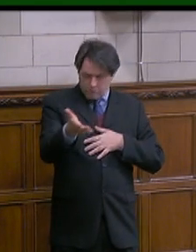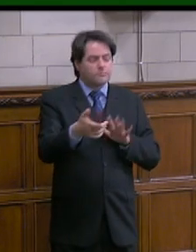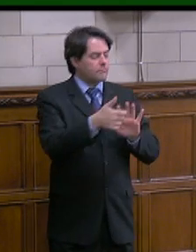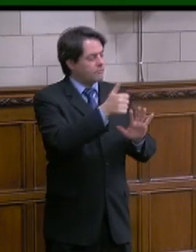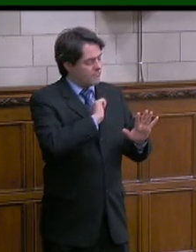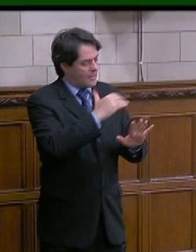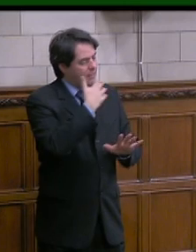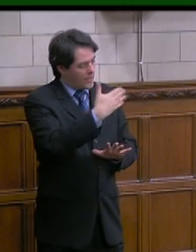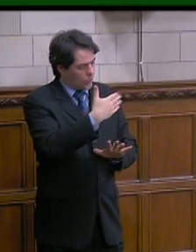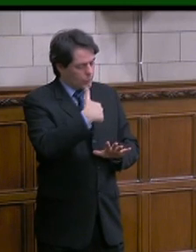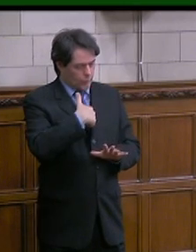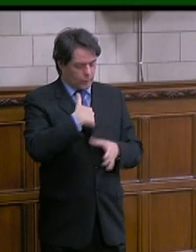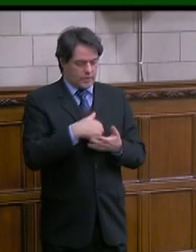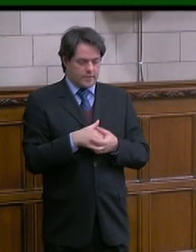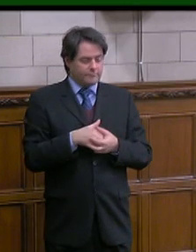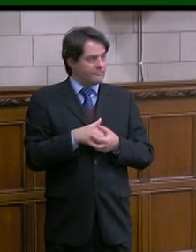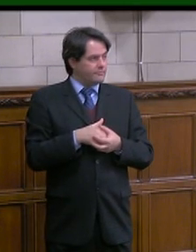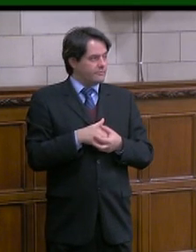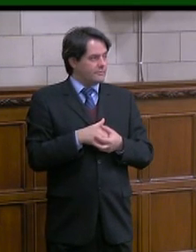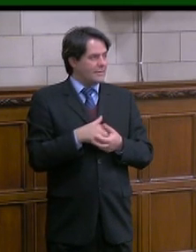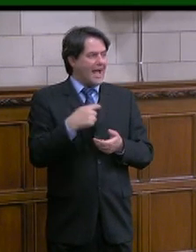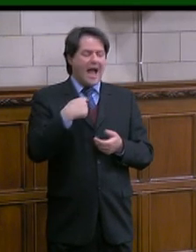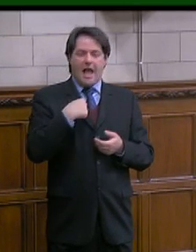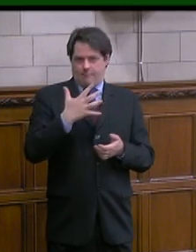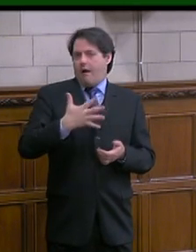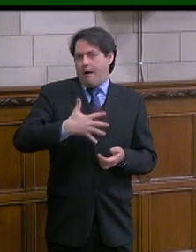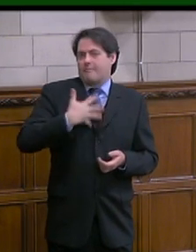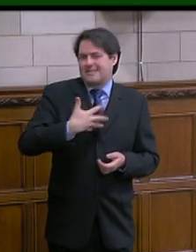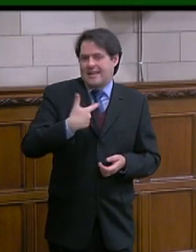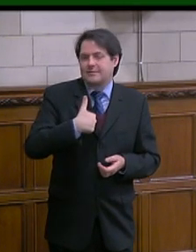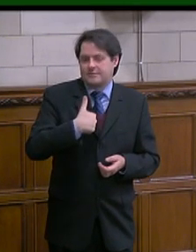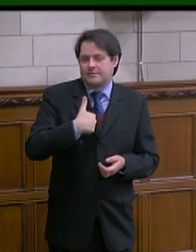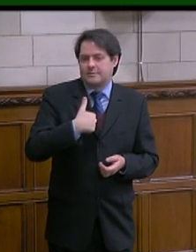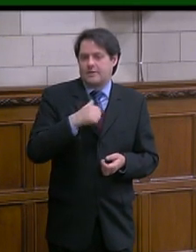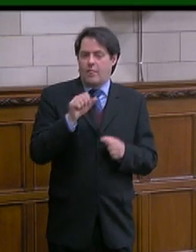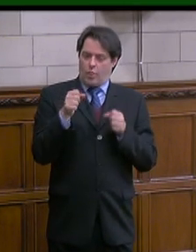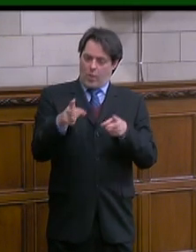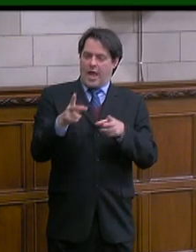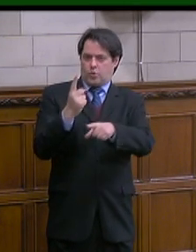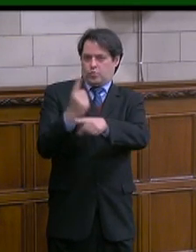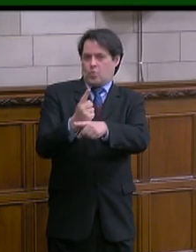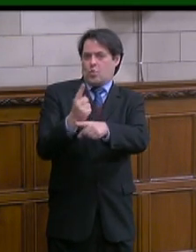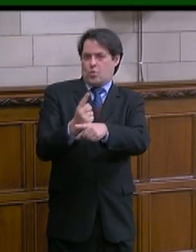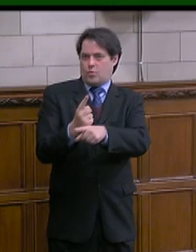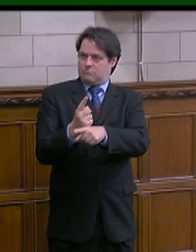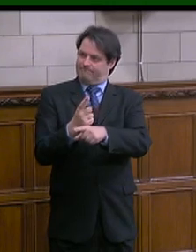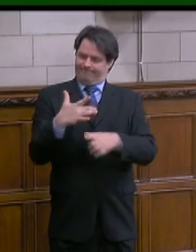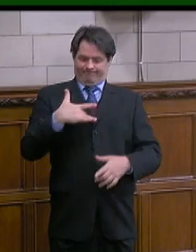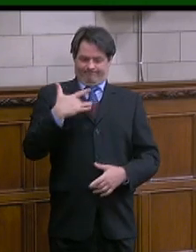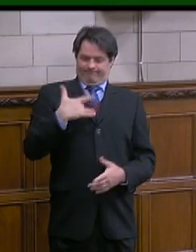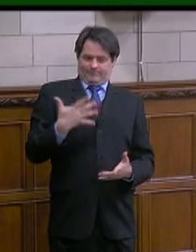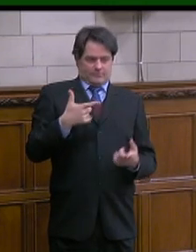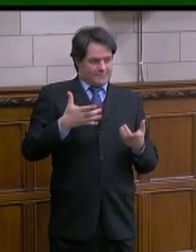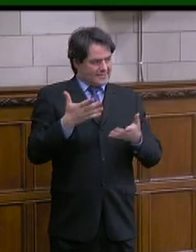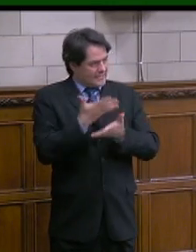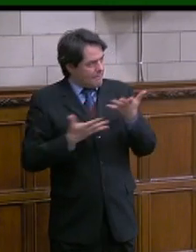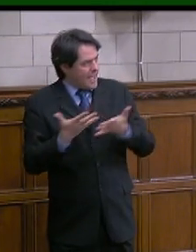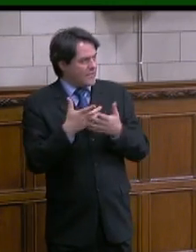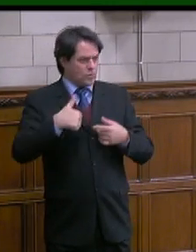Laura Smith: I am quite upset about the tone of the Minister’s